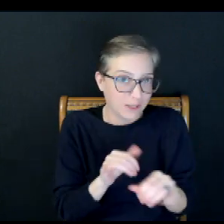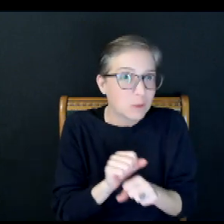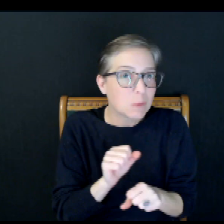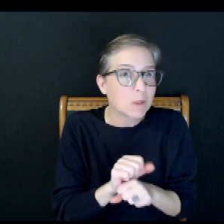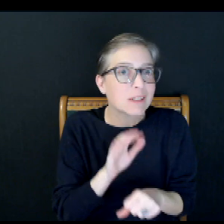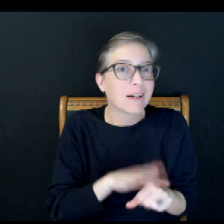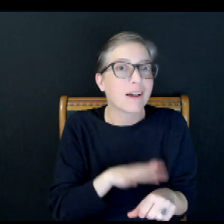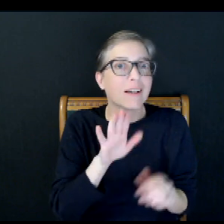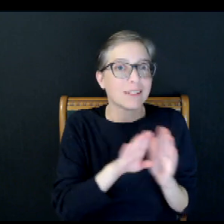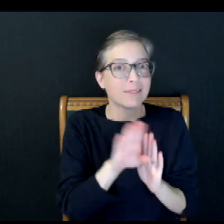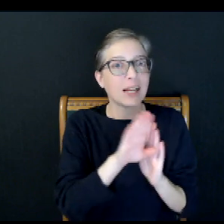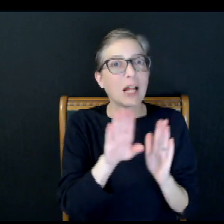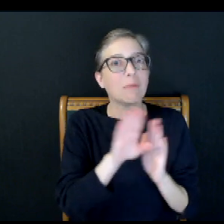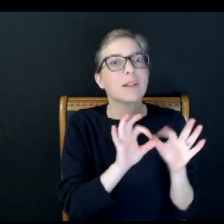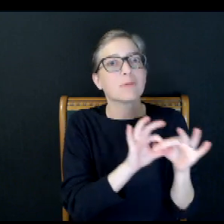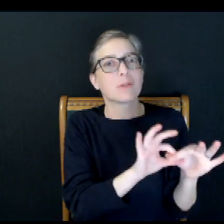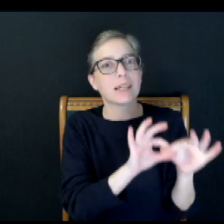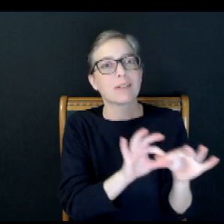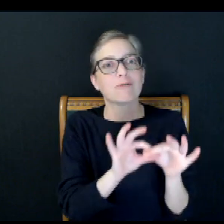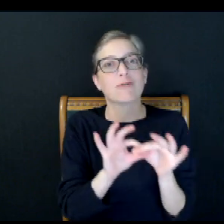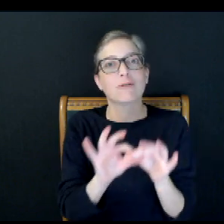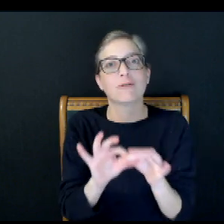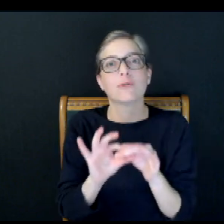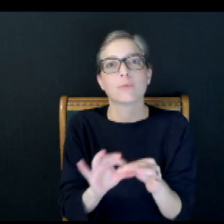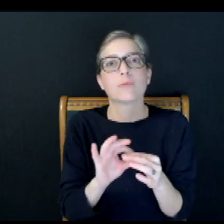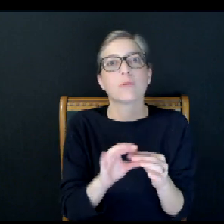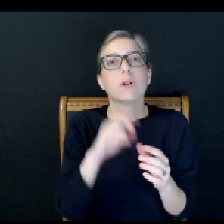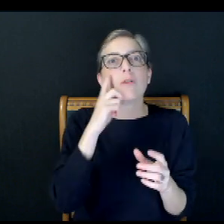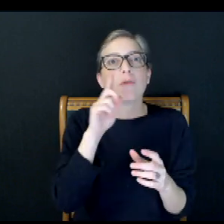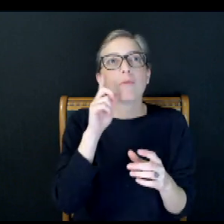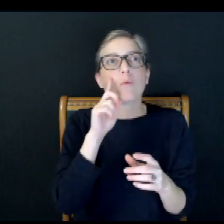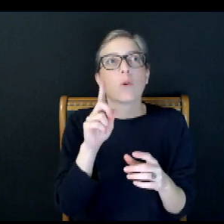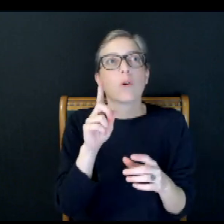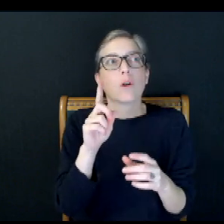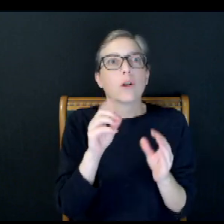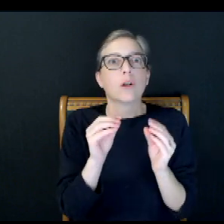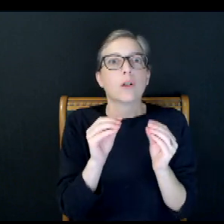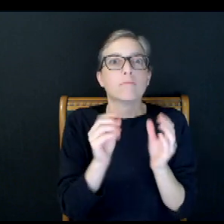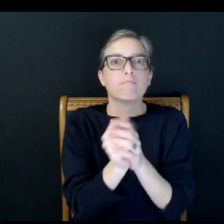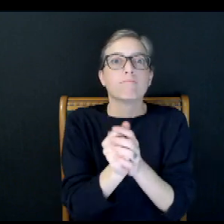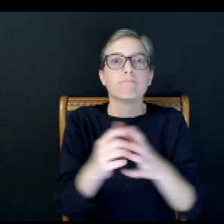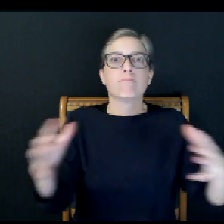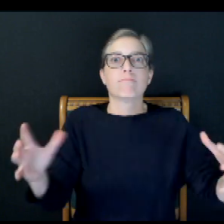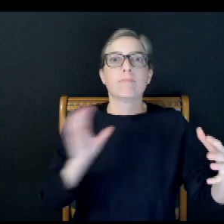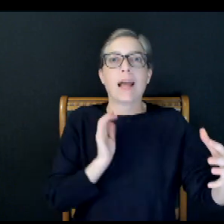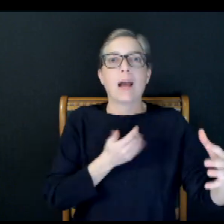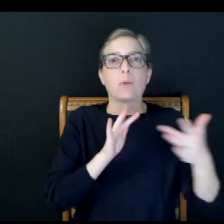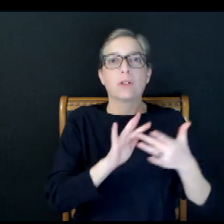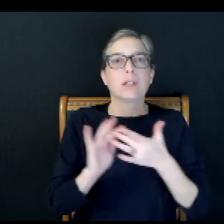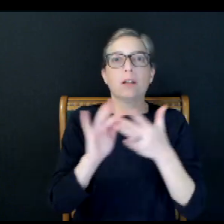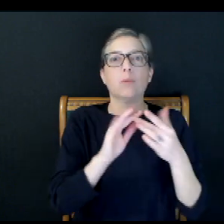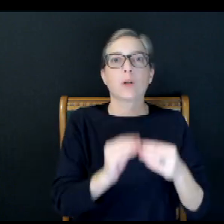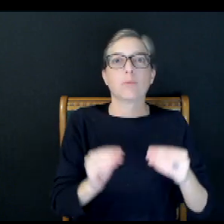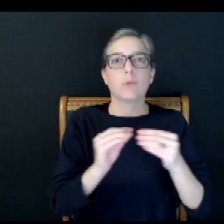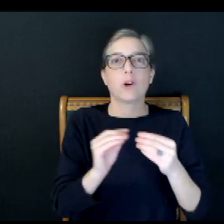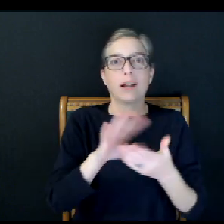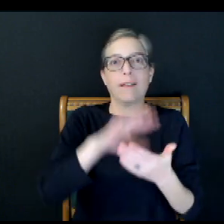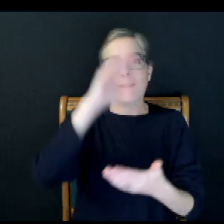to really expand our network and understanding the different perspectives and then hopefully building up this community's capacity